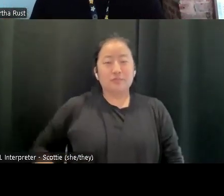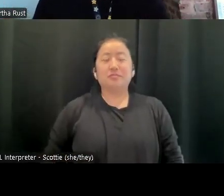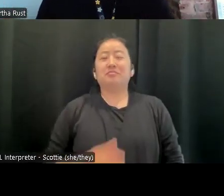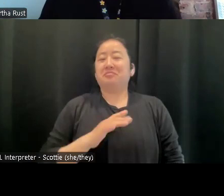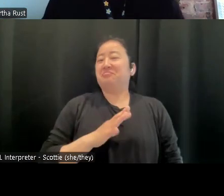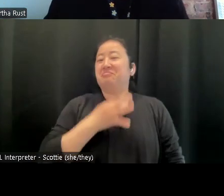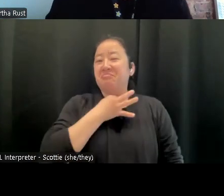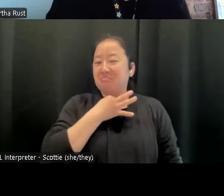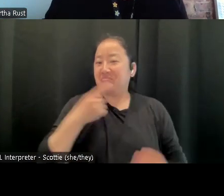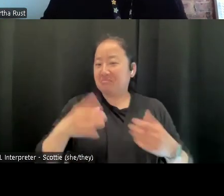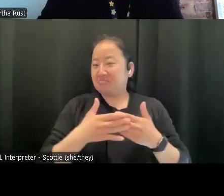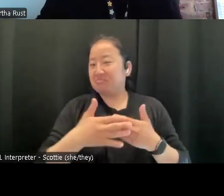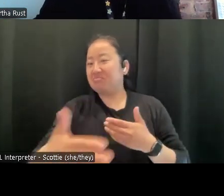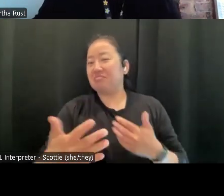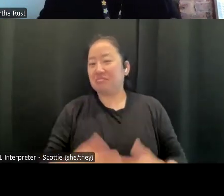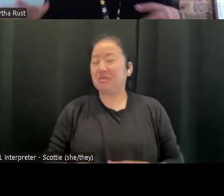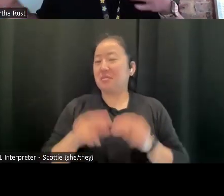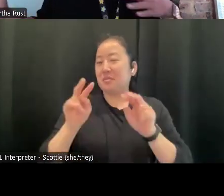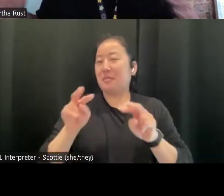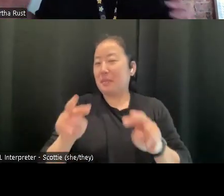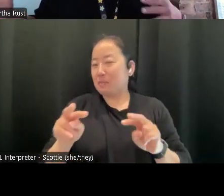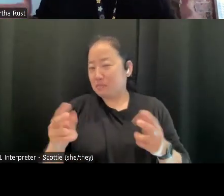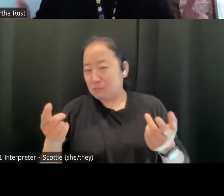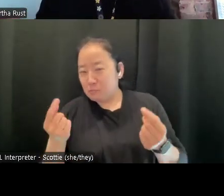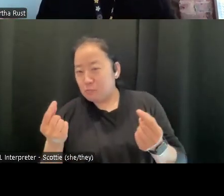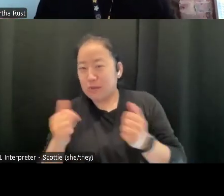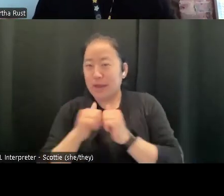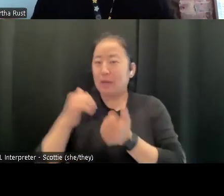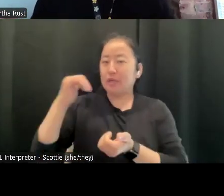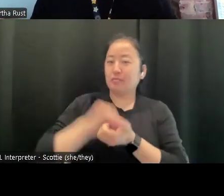I've met with them and I'm looking forward to see how we can partner together with